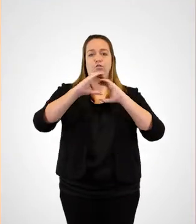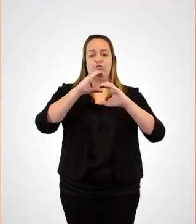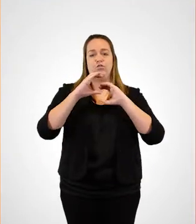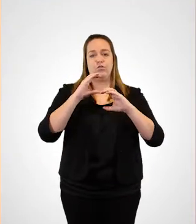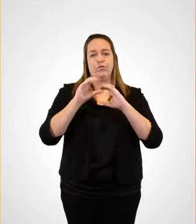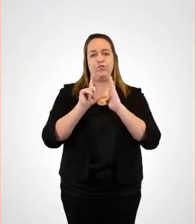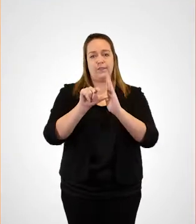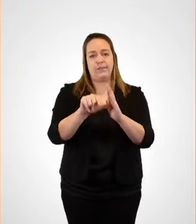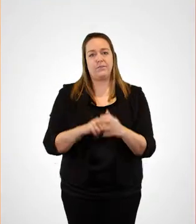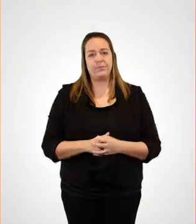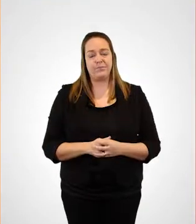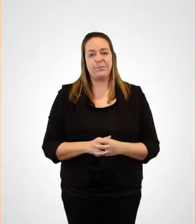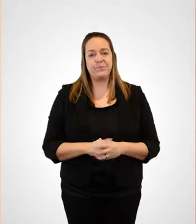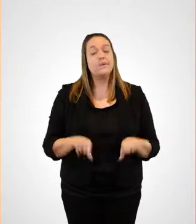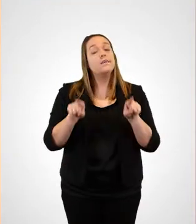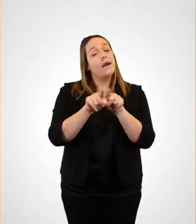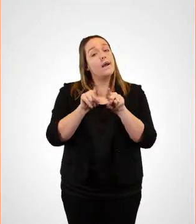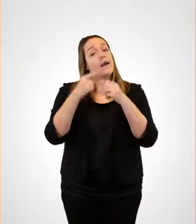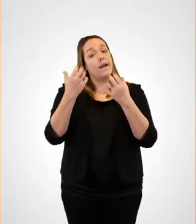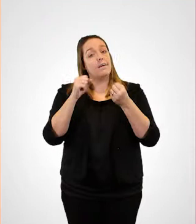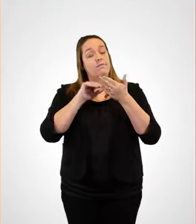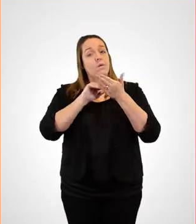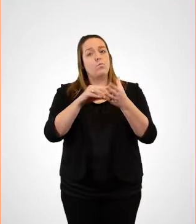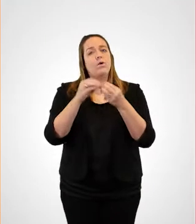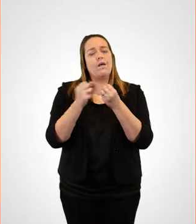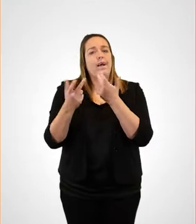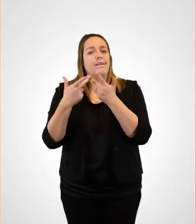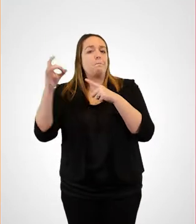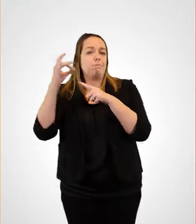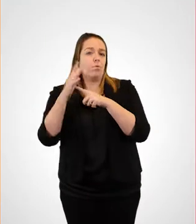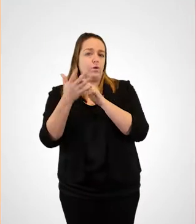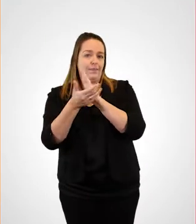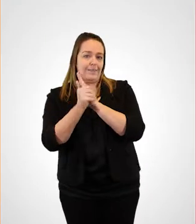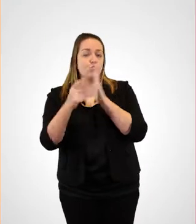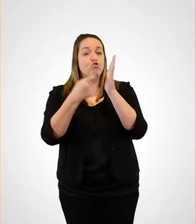Also, it helps with another important skill of rhyming.